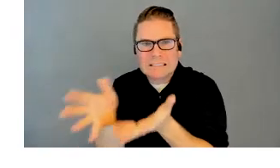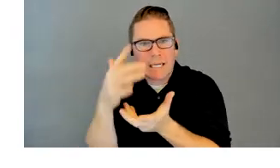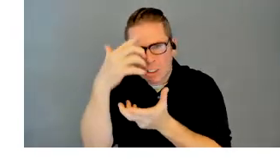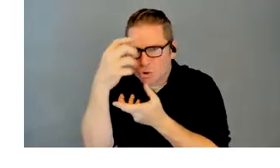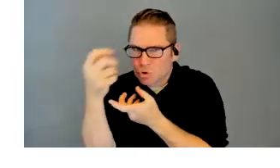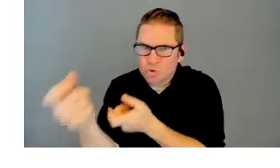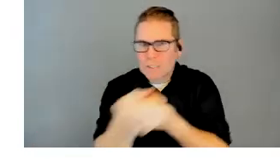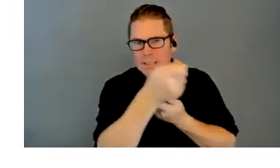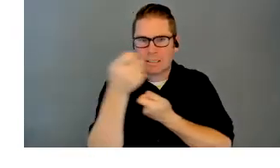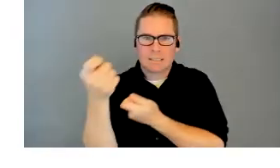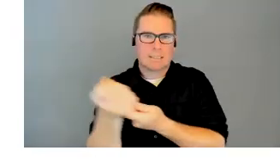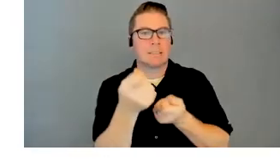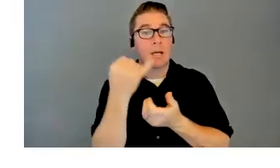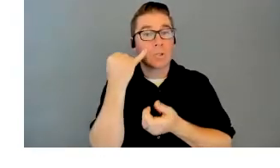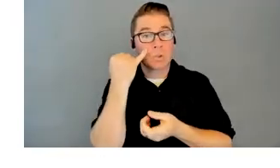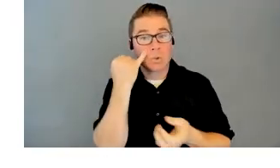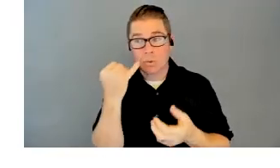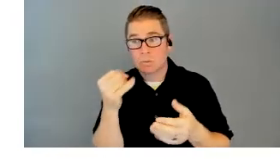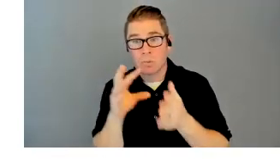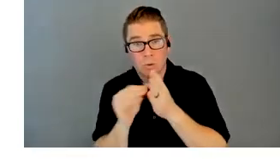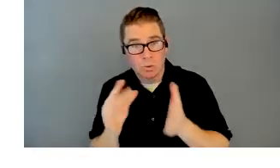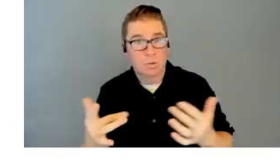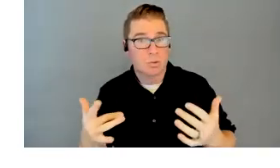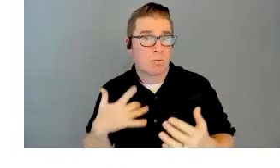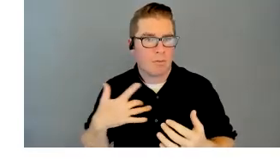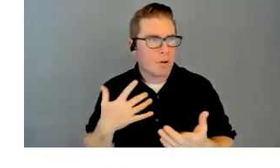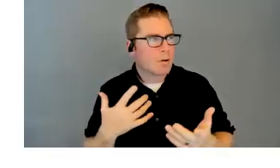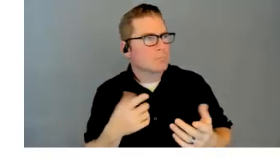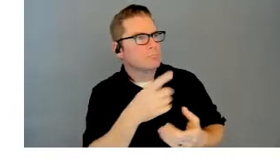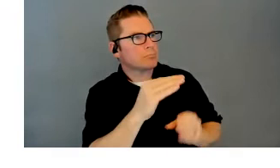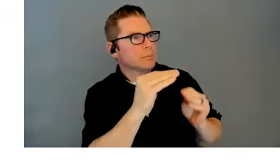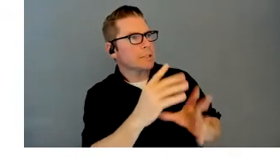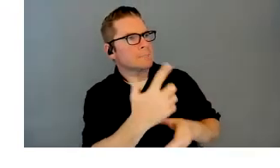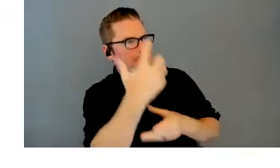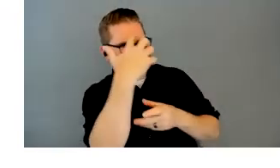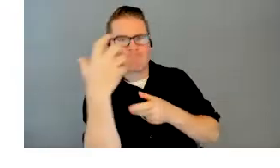sincerely feels like you trust. They can trust you and that you're there to help them.